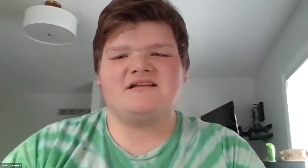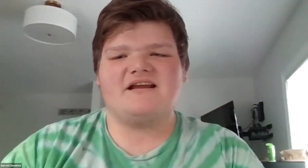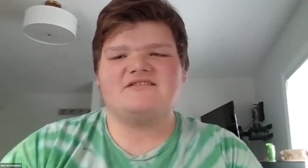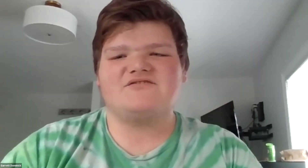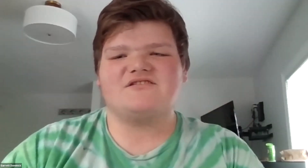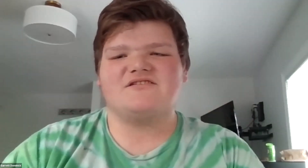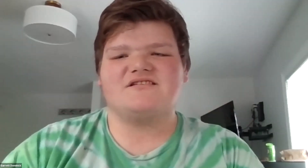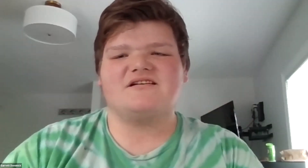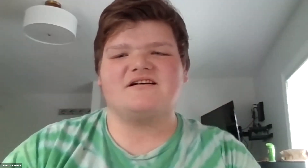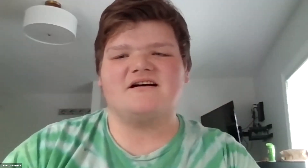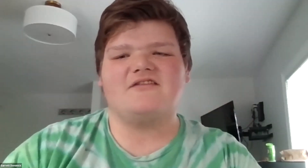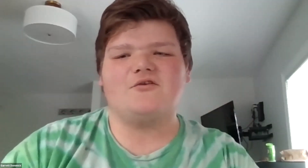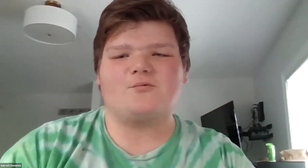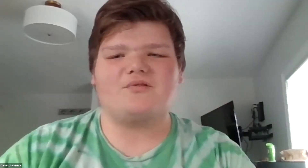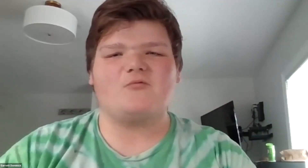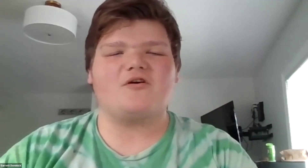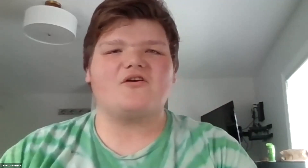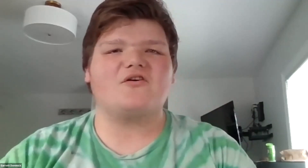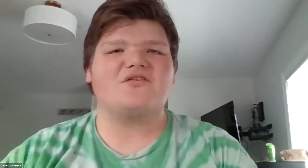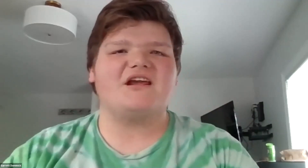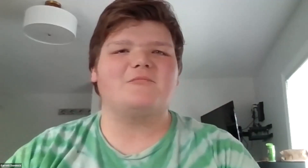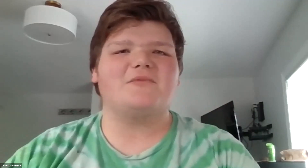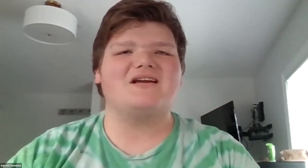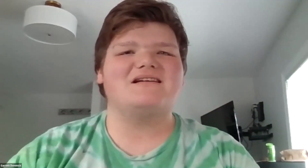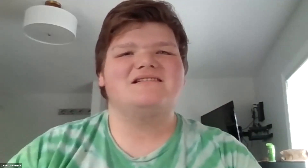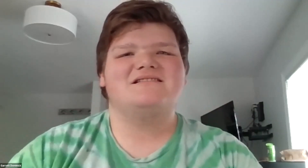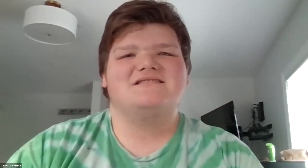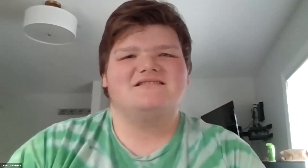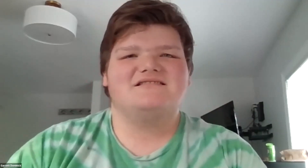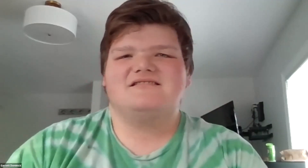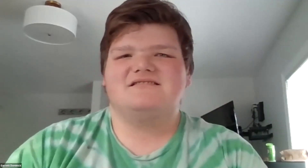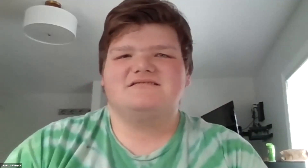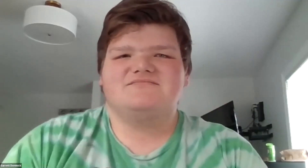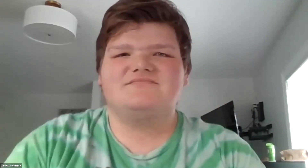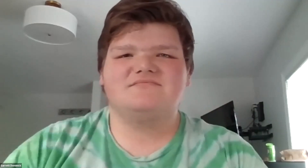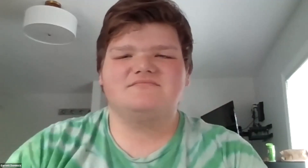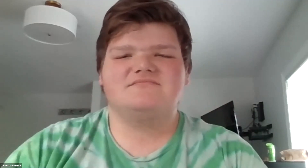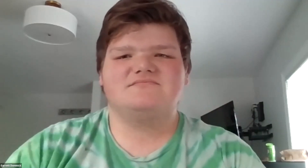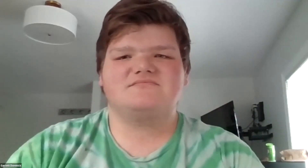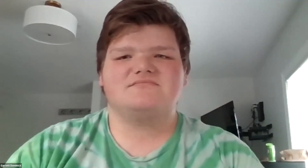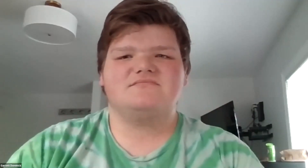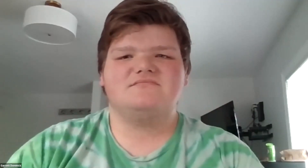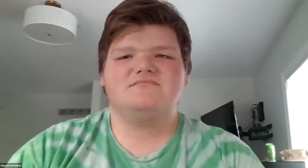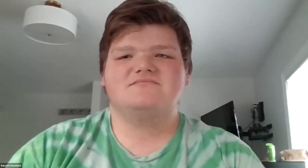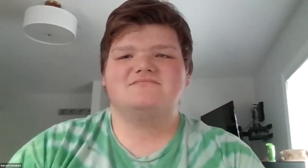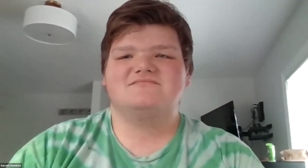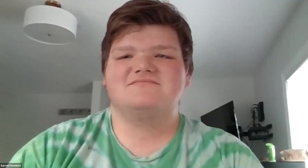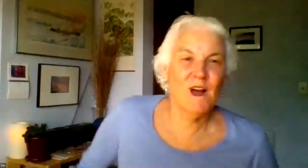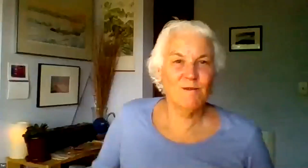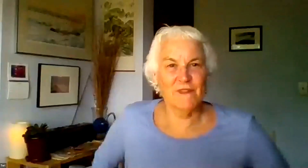[Clapping]. Teri , maybe we can open up to questions and answers. I